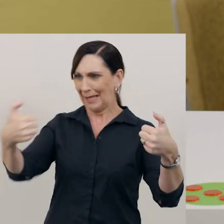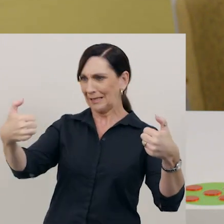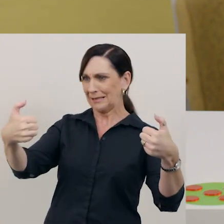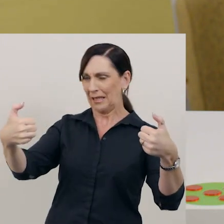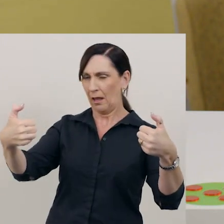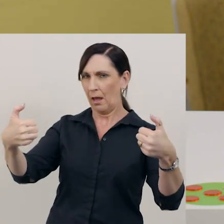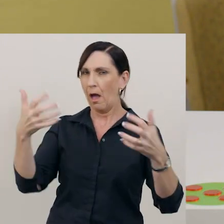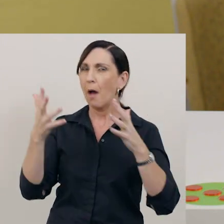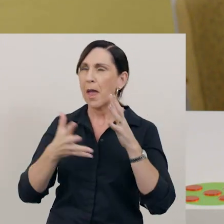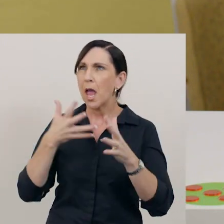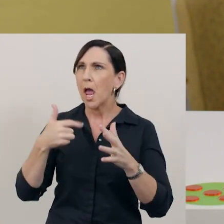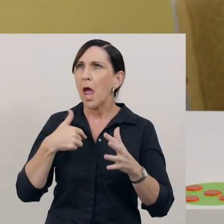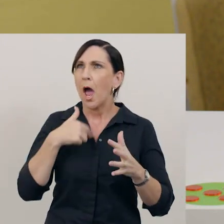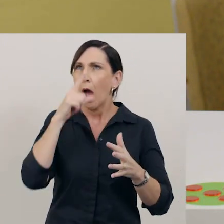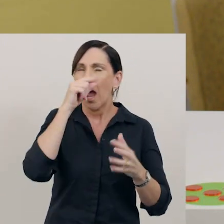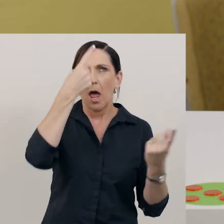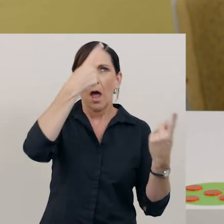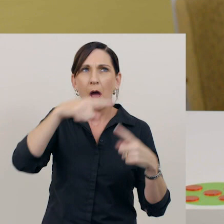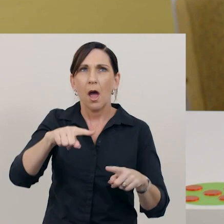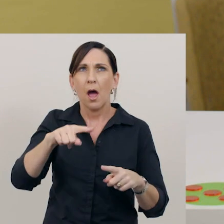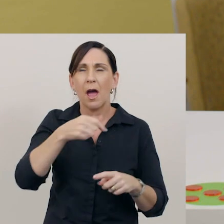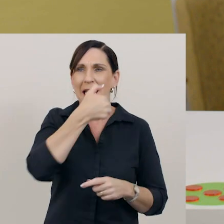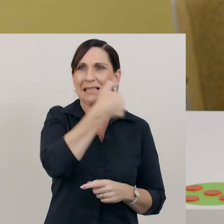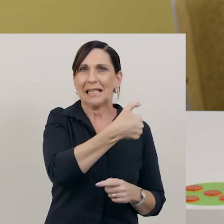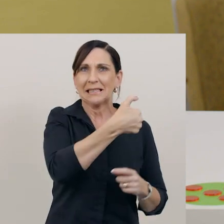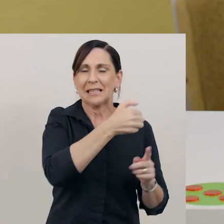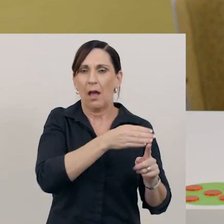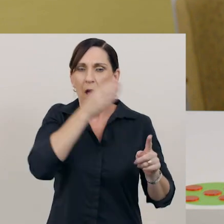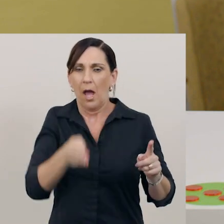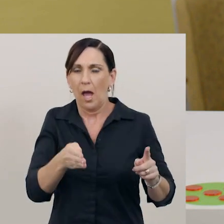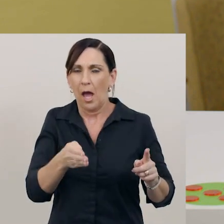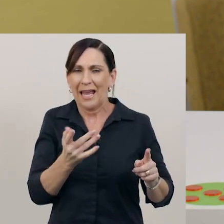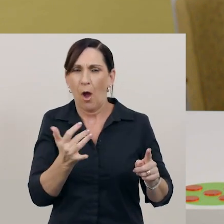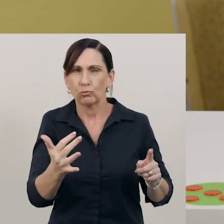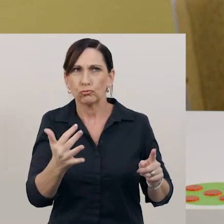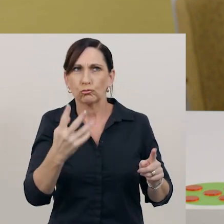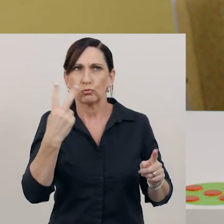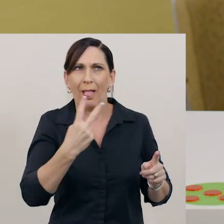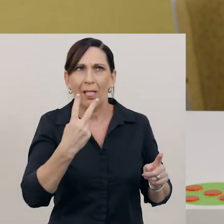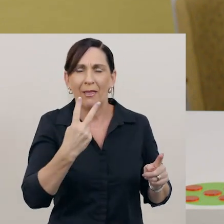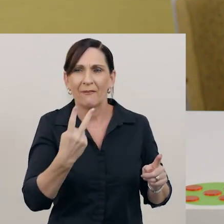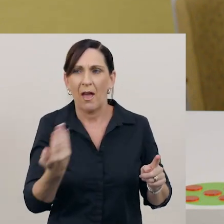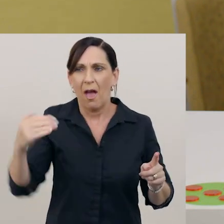I can then use skip counting – 6, 12, 18.